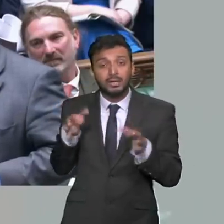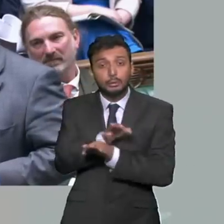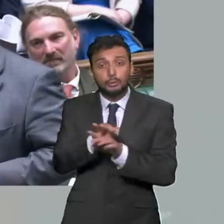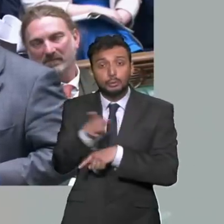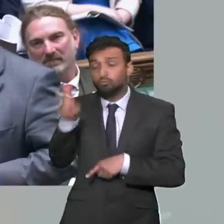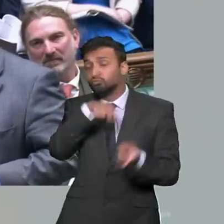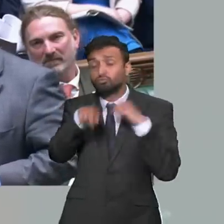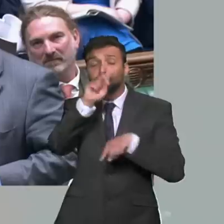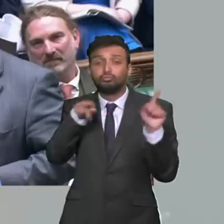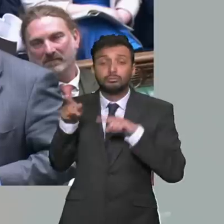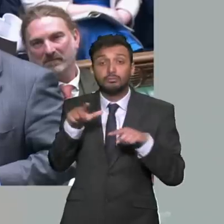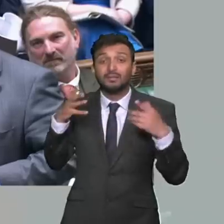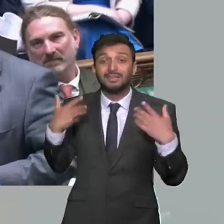damning photo evidence.